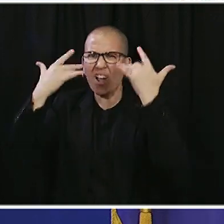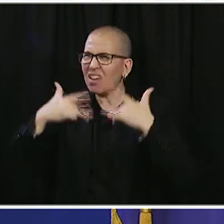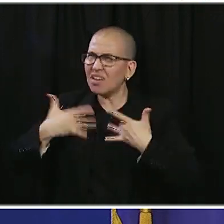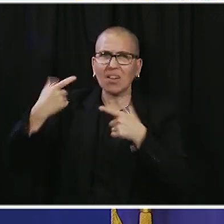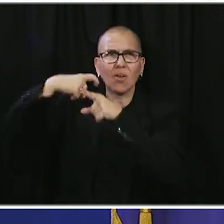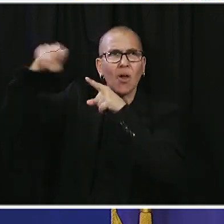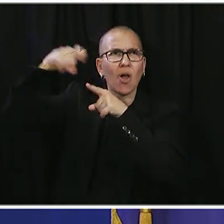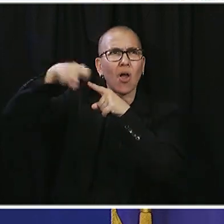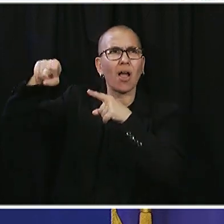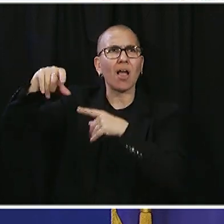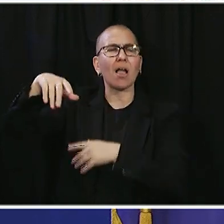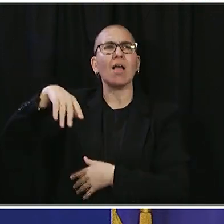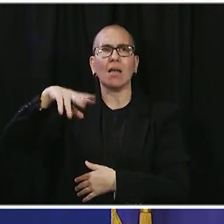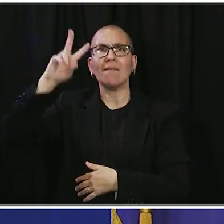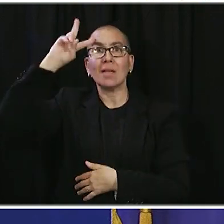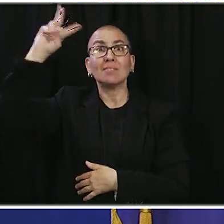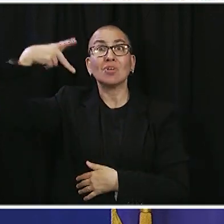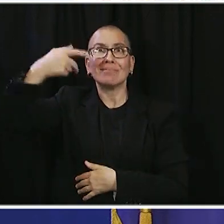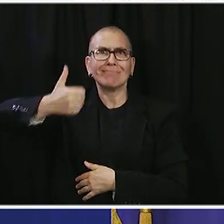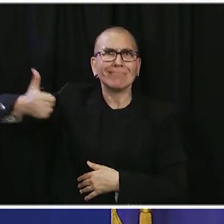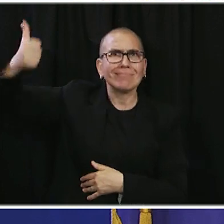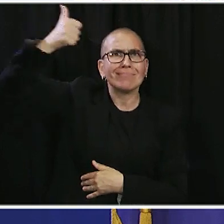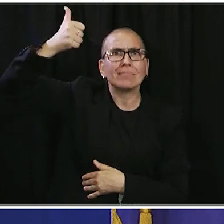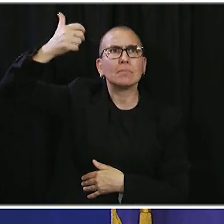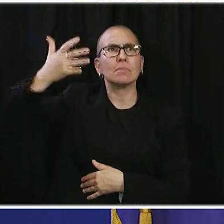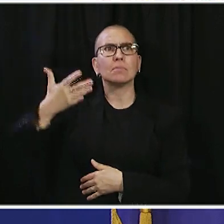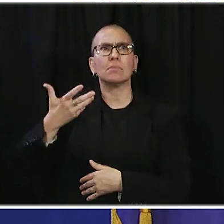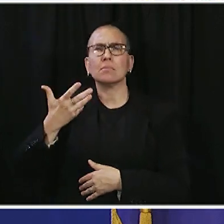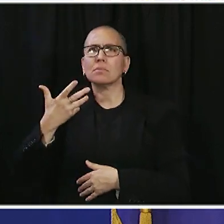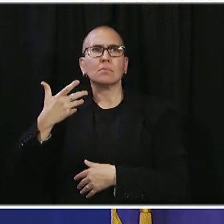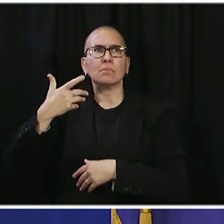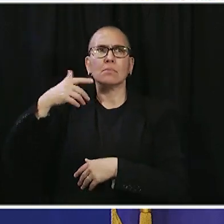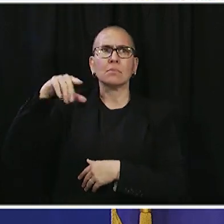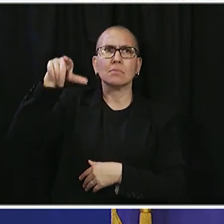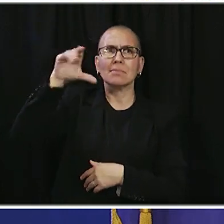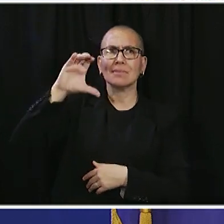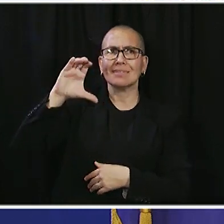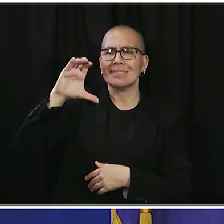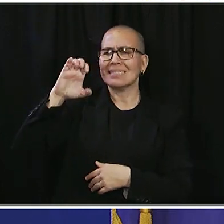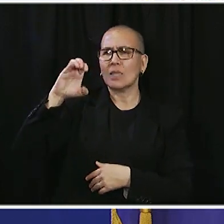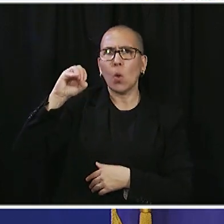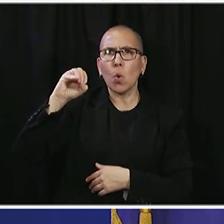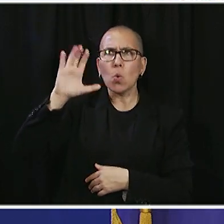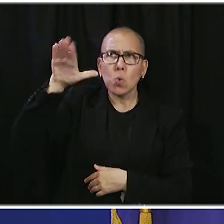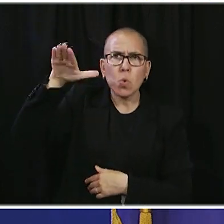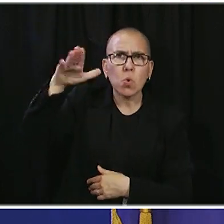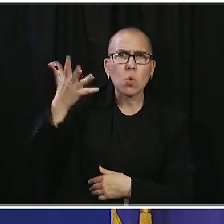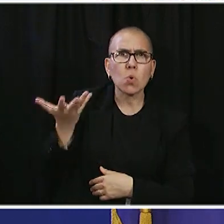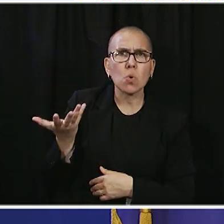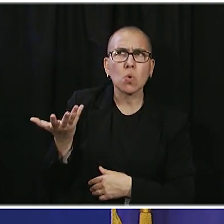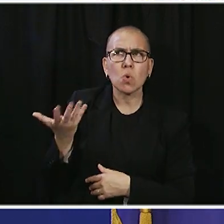20 MINUTES AND I TALKED TO THE CEO TODAY. SO THERE IS A LITTLE BIT OF THE SUPPLY CHAIN. BUT I WANT TO BE VERY CLEAR ON THIS.